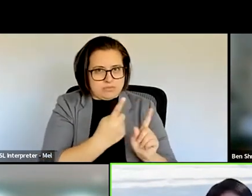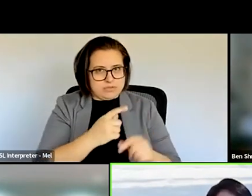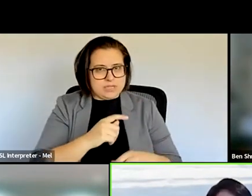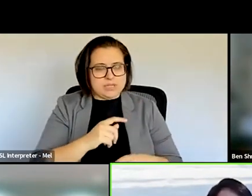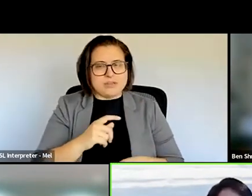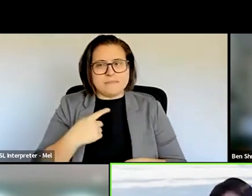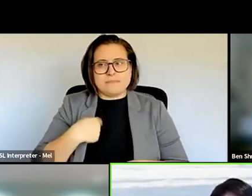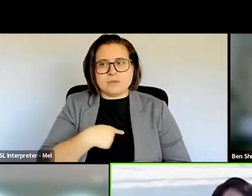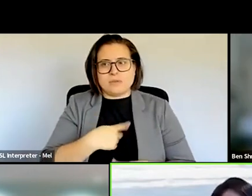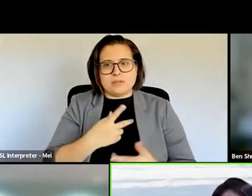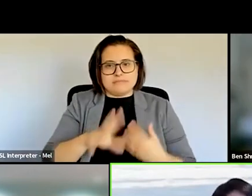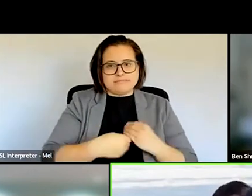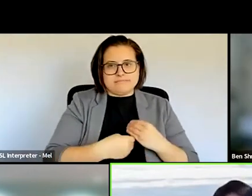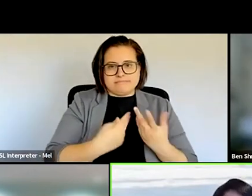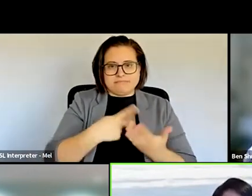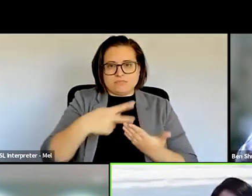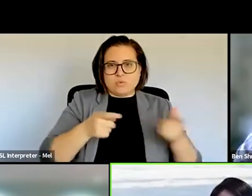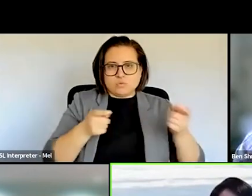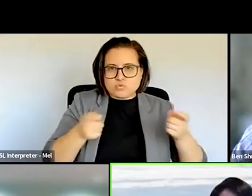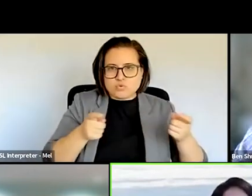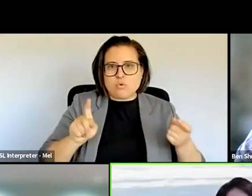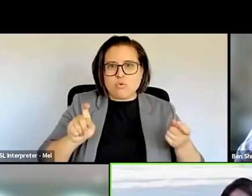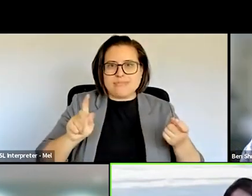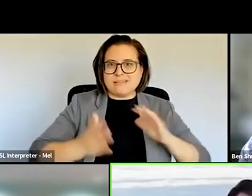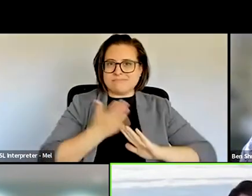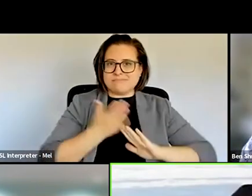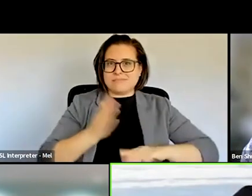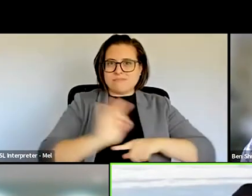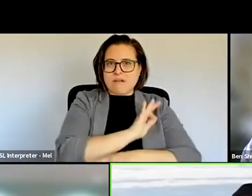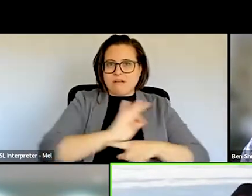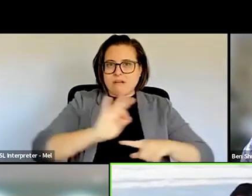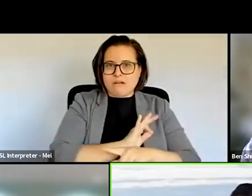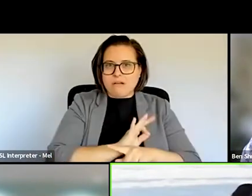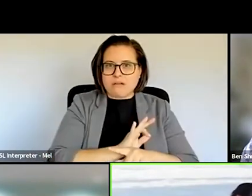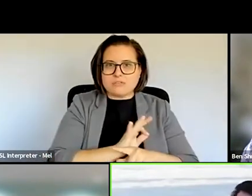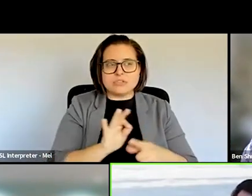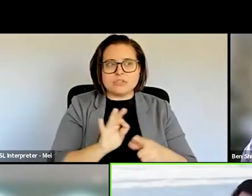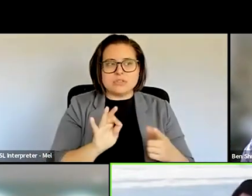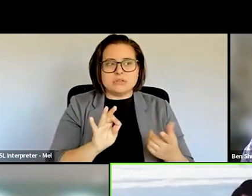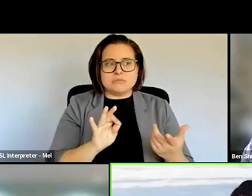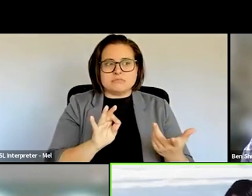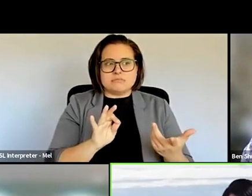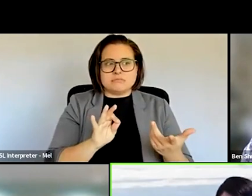programming control over the executive functions can actually be provided by computer science for